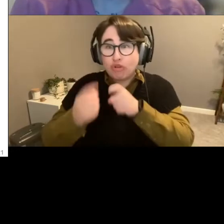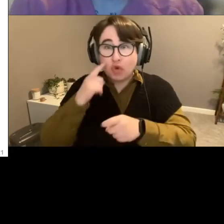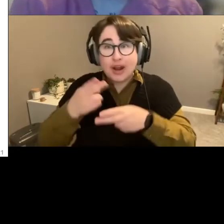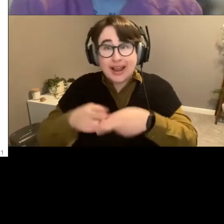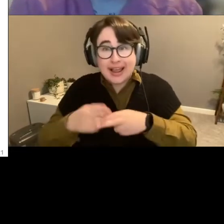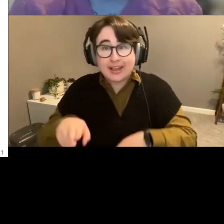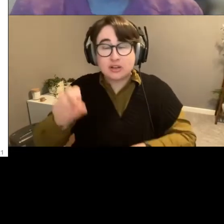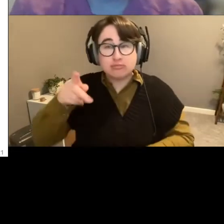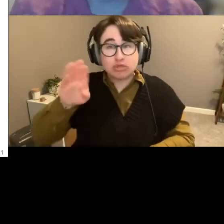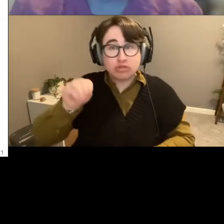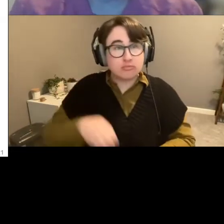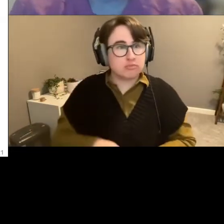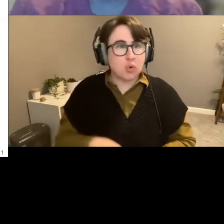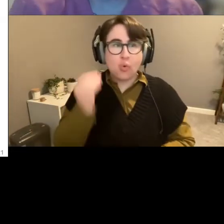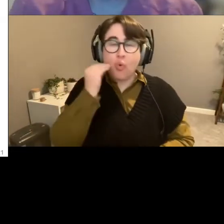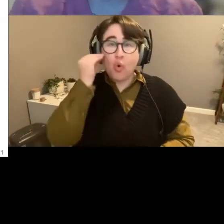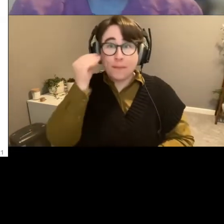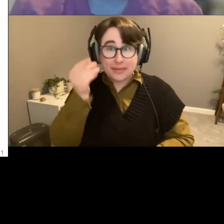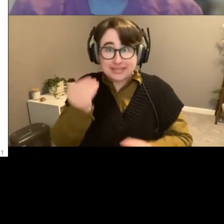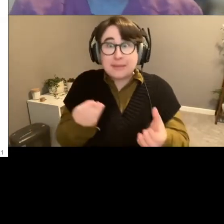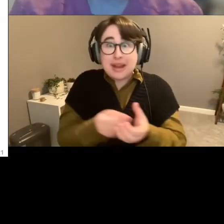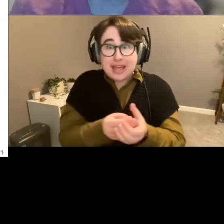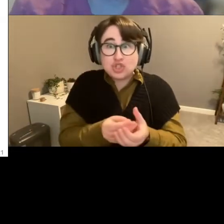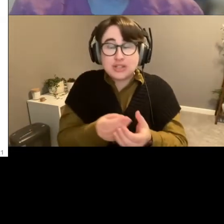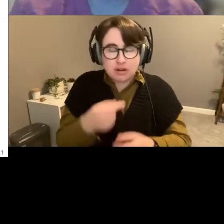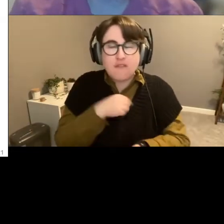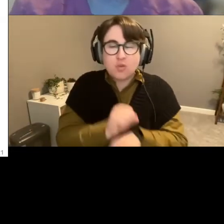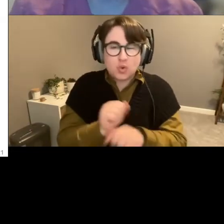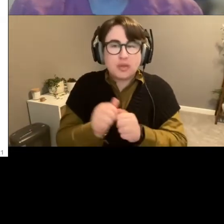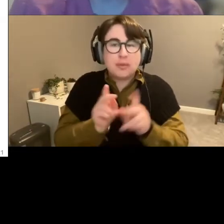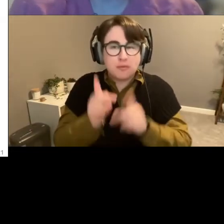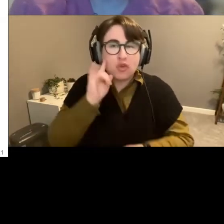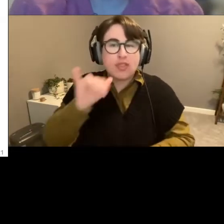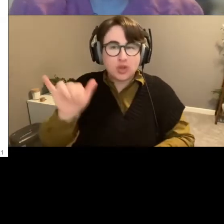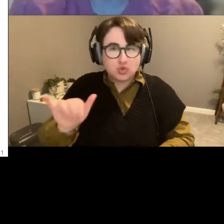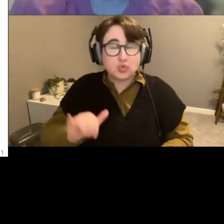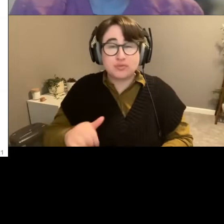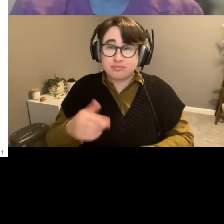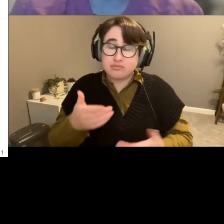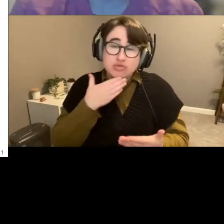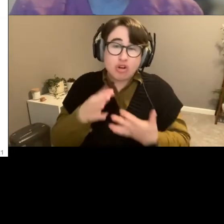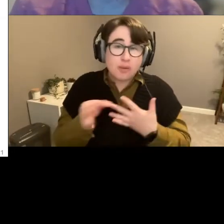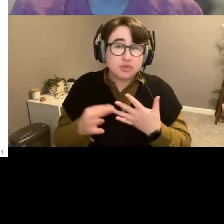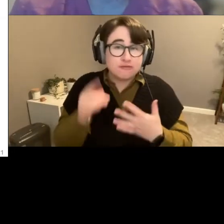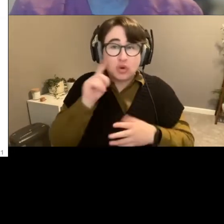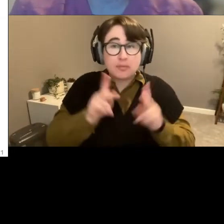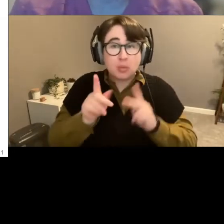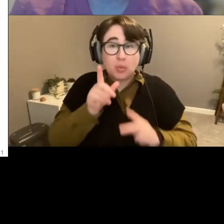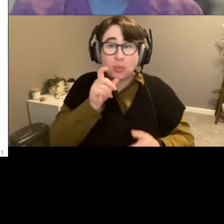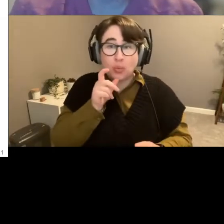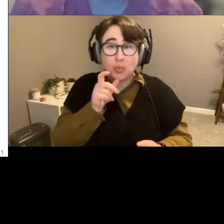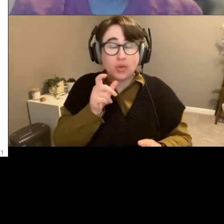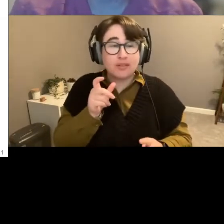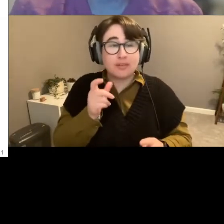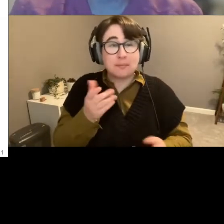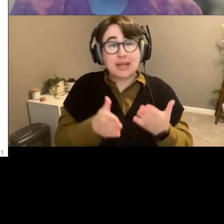is an option that I've worked with folks for. It can be a good option for folks who may not feel like